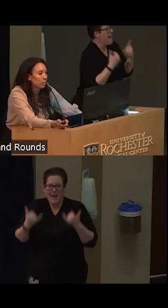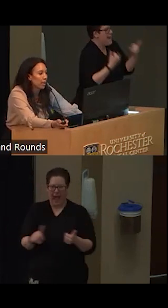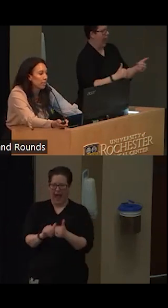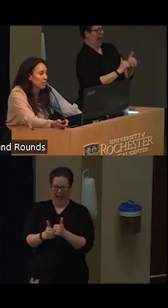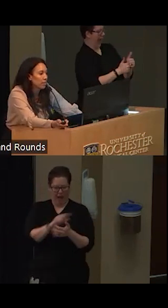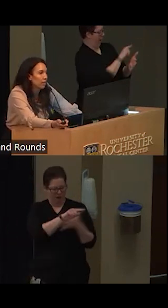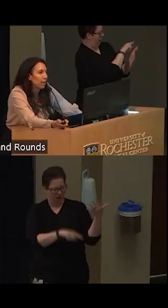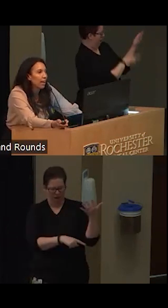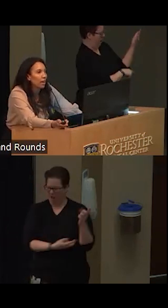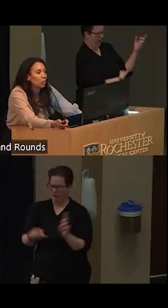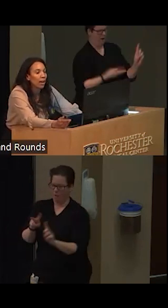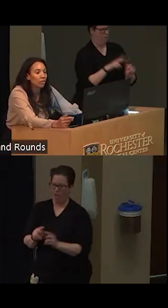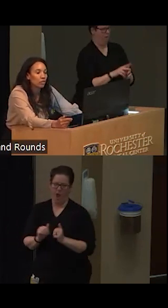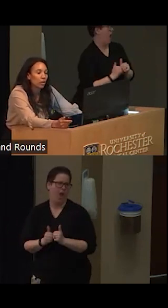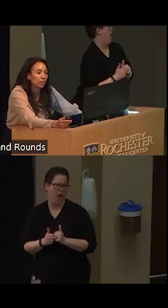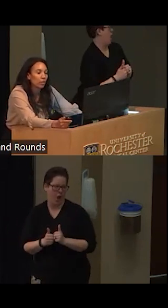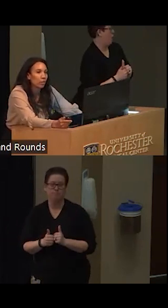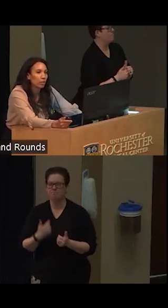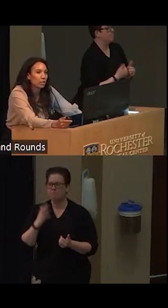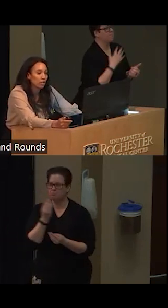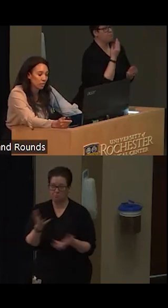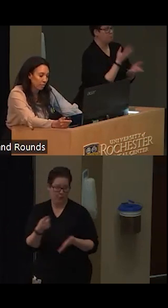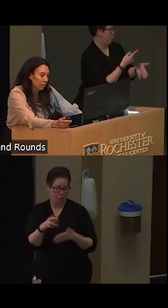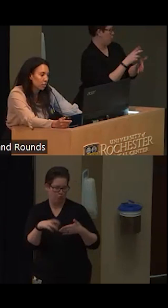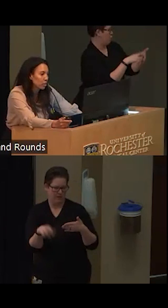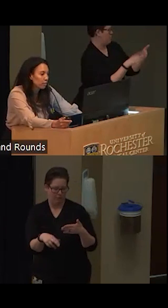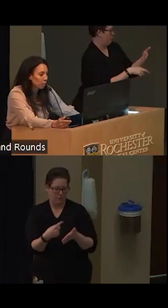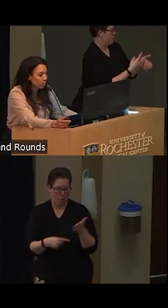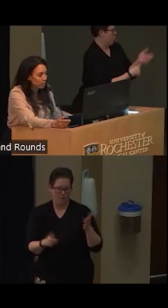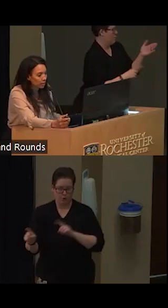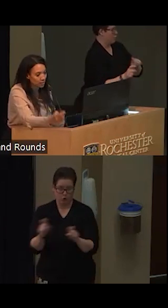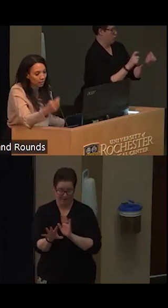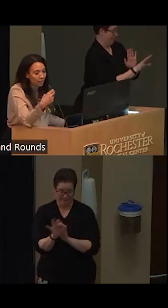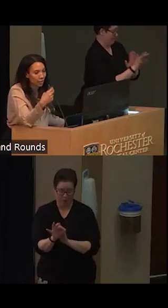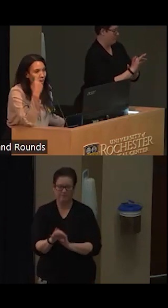apply this and I'll share with you the results of of our survey but what we saw is a lot of our